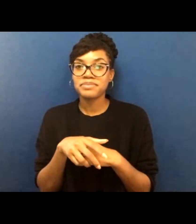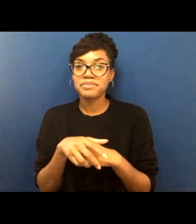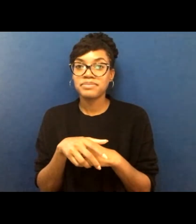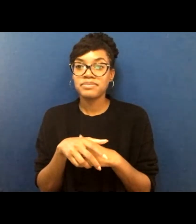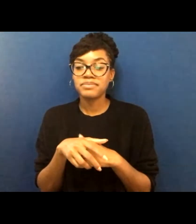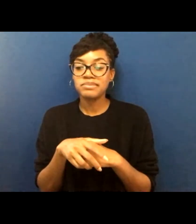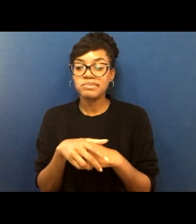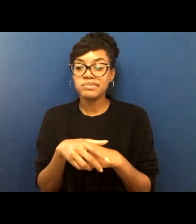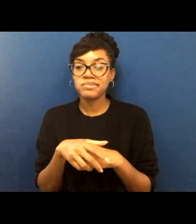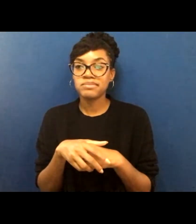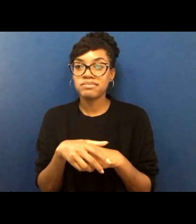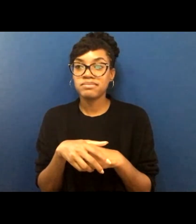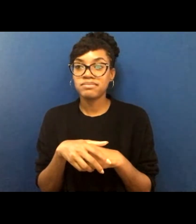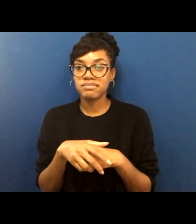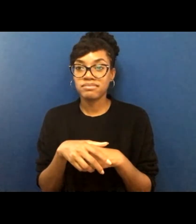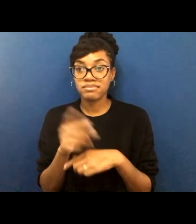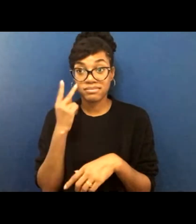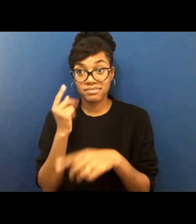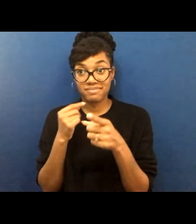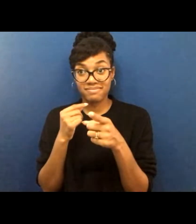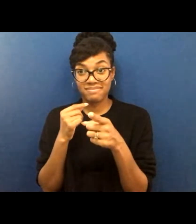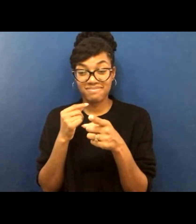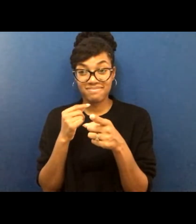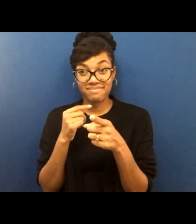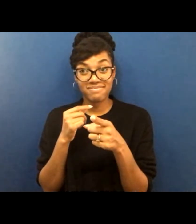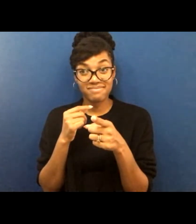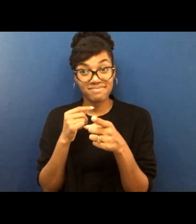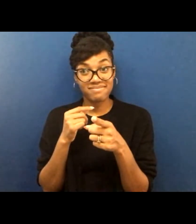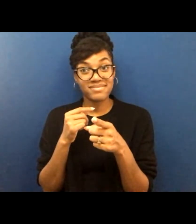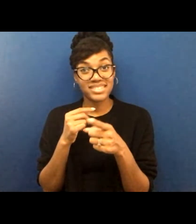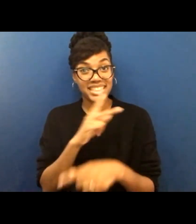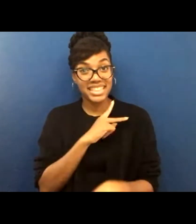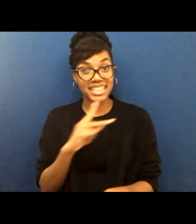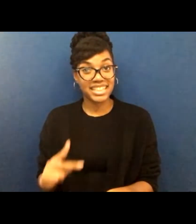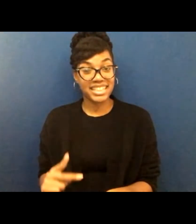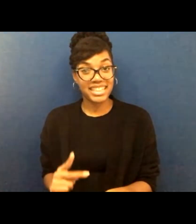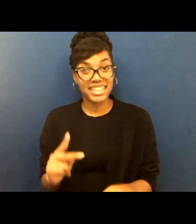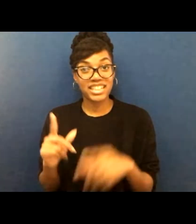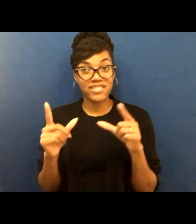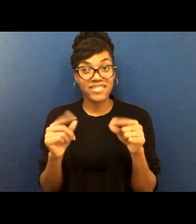Here is, it's a fairly small one, but here is a king crab. This is a red king crab.